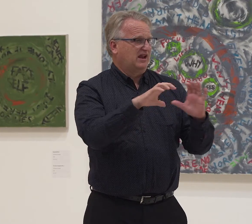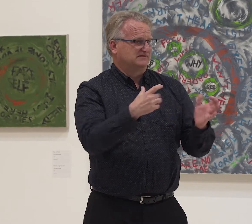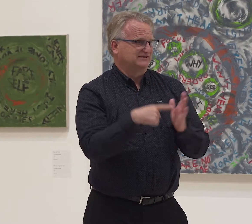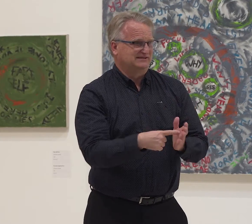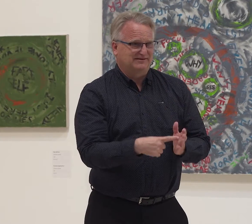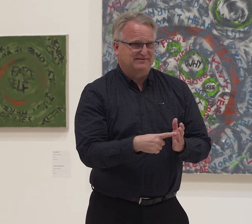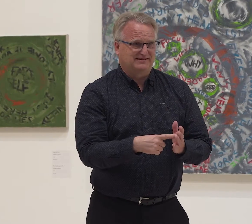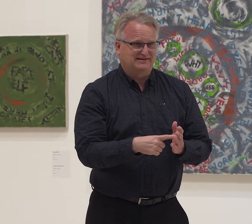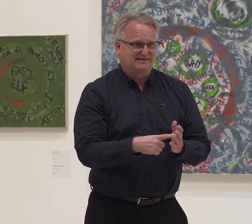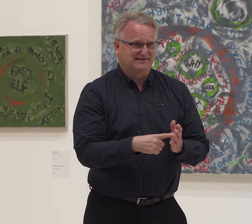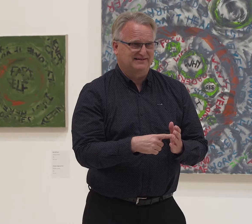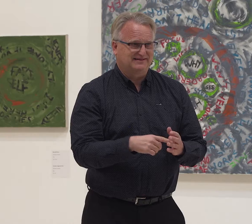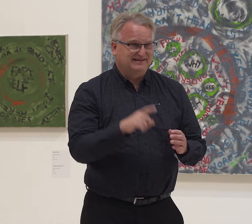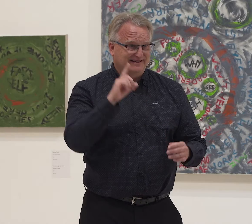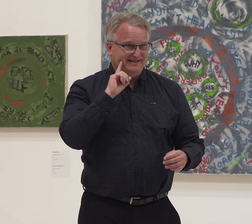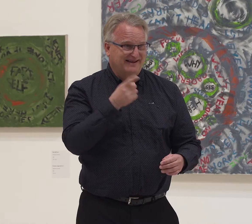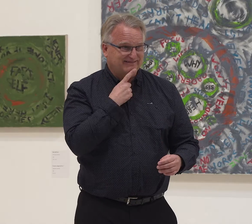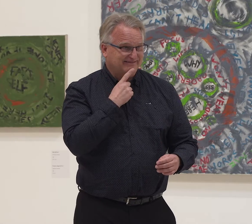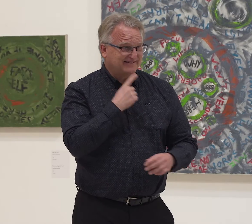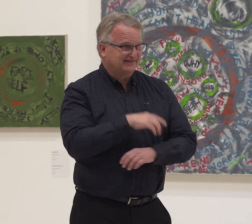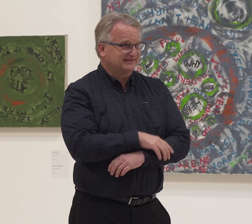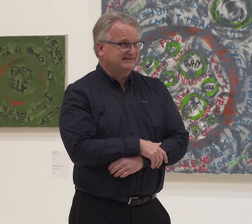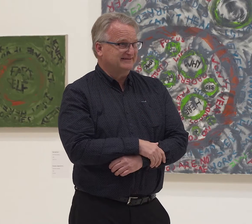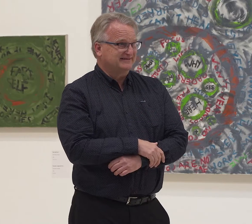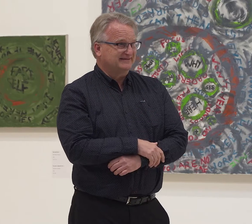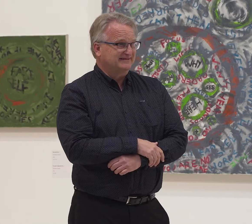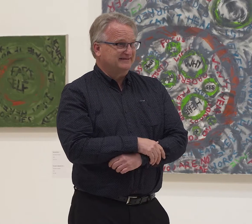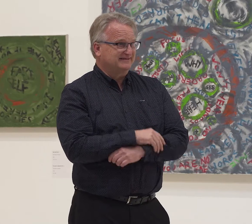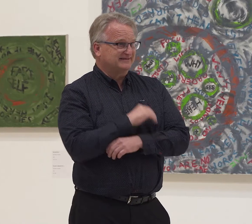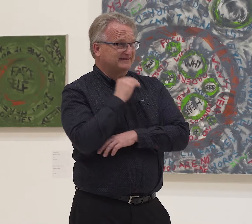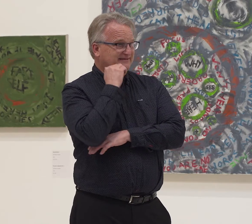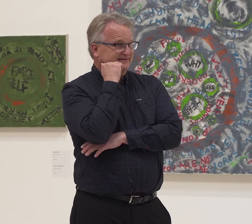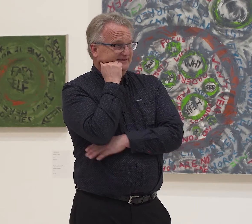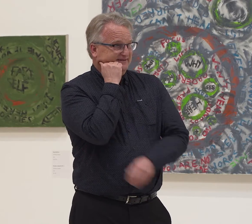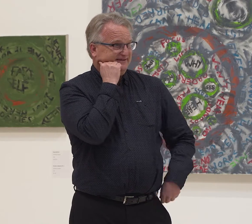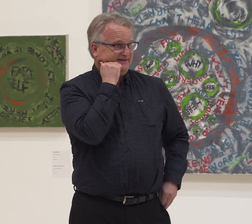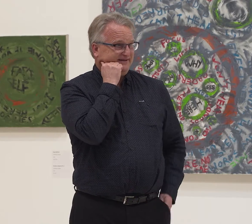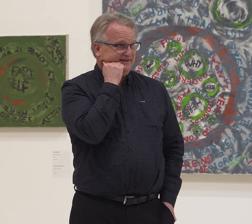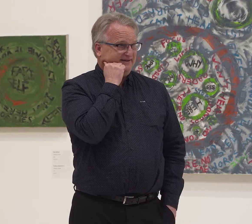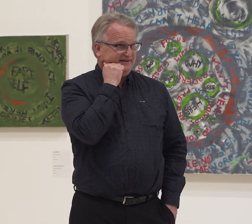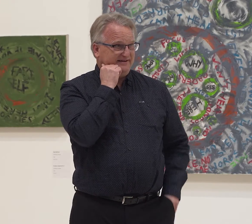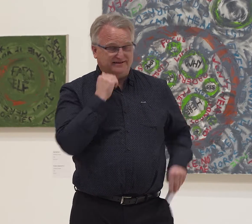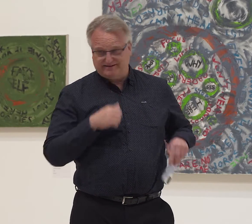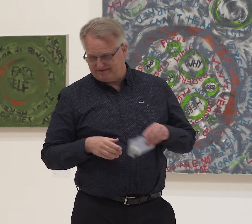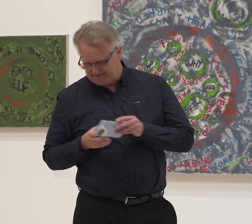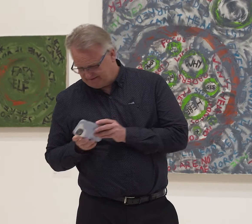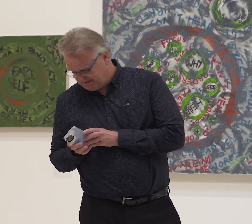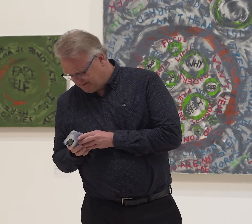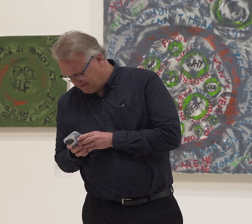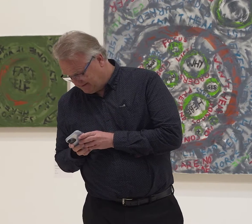and starts interpreting the spoken message, and the Deaf person is there trying to access the information